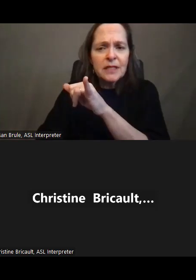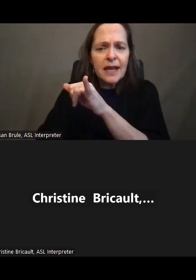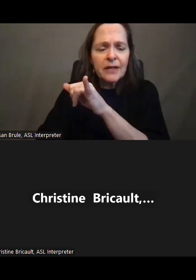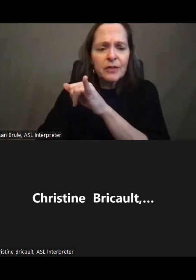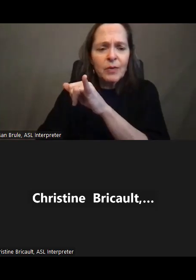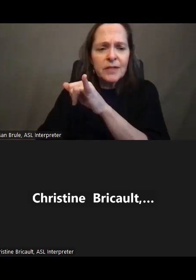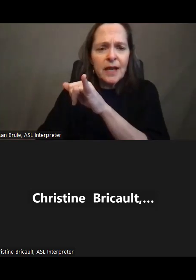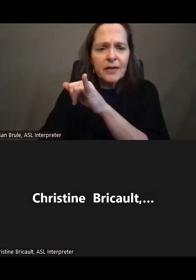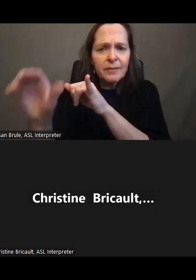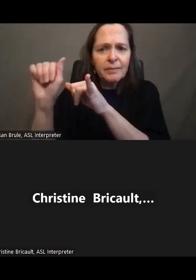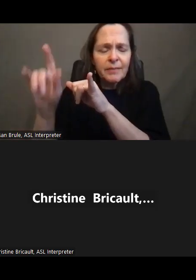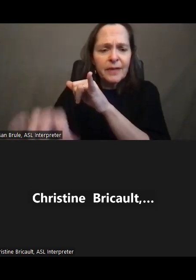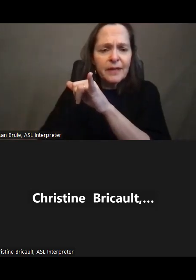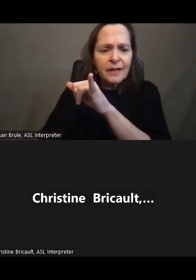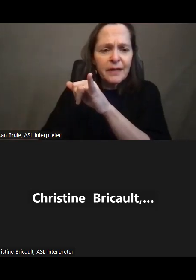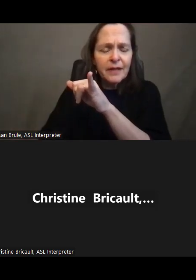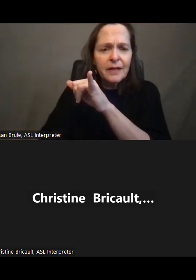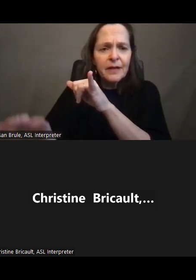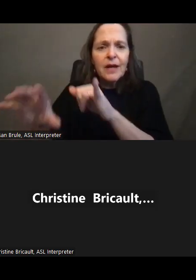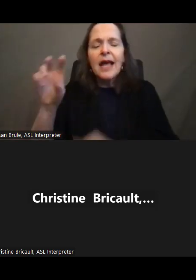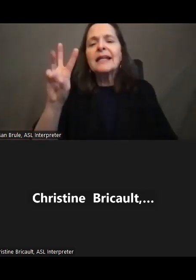What is the acronym. JULIA O'LEARY: WCAG.